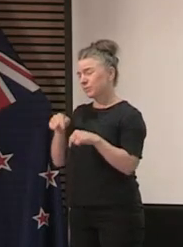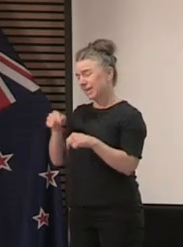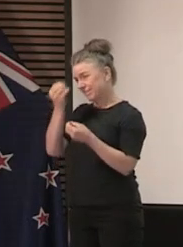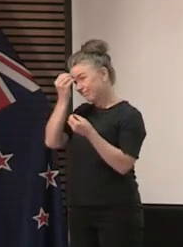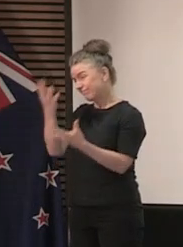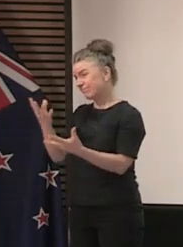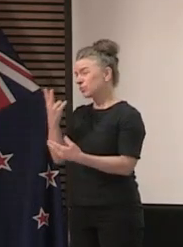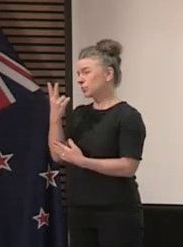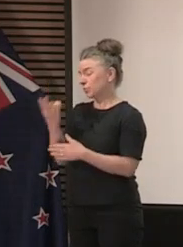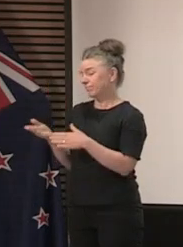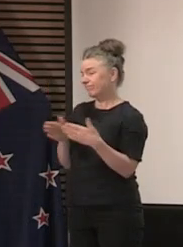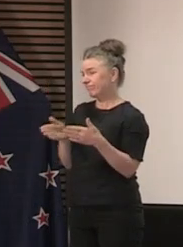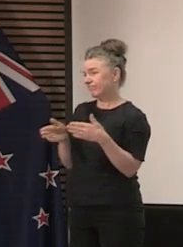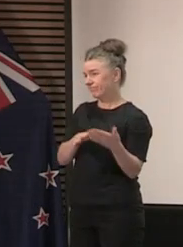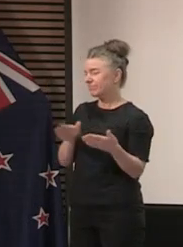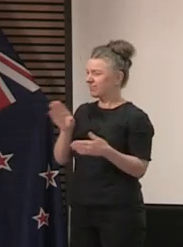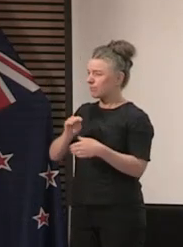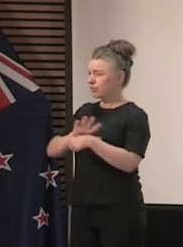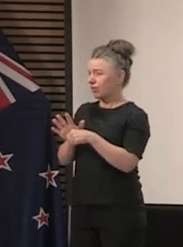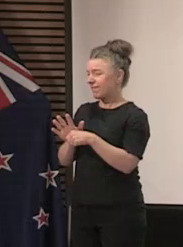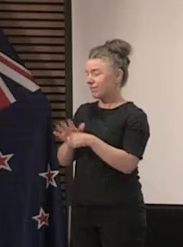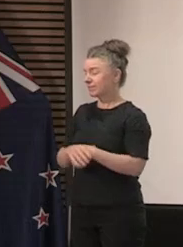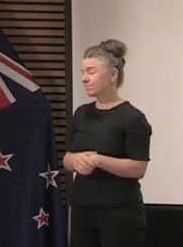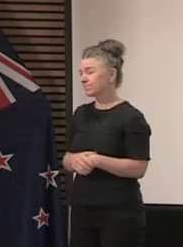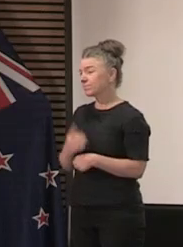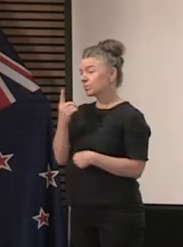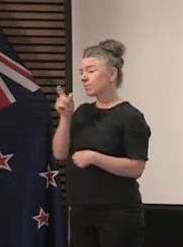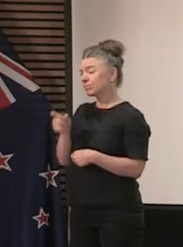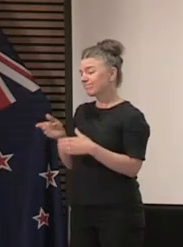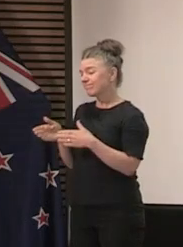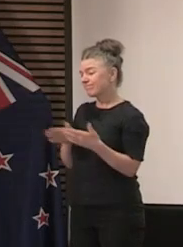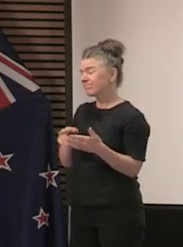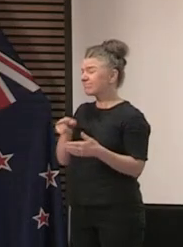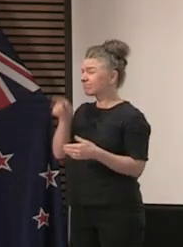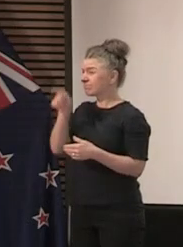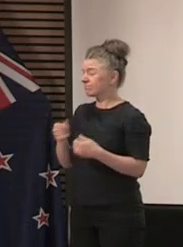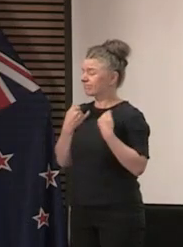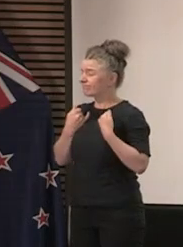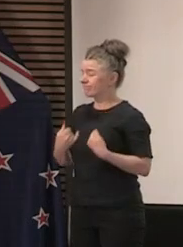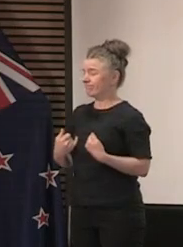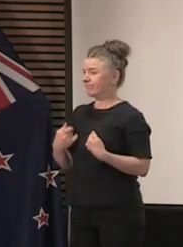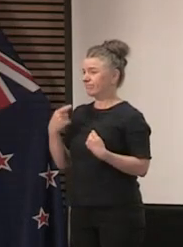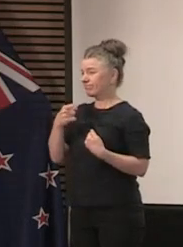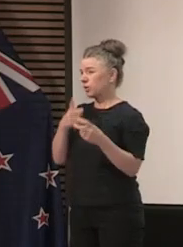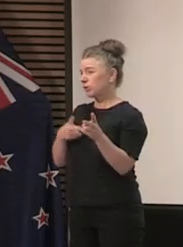existing cases. Sadly today, I have two further deaths to report as a result of COVID-19